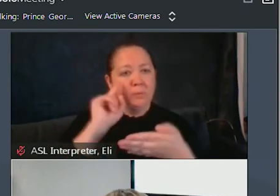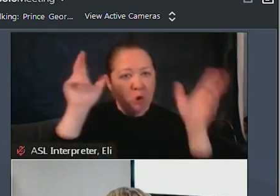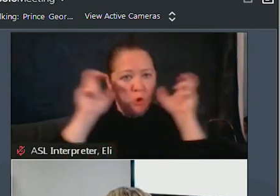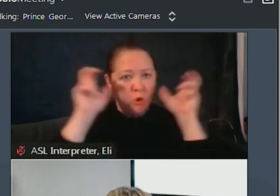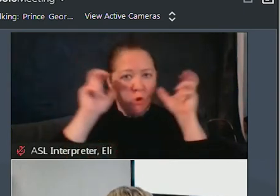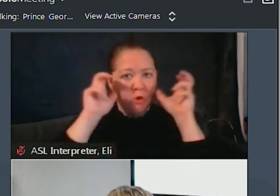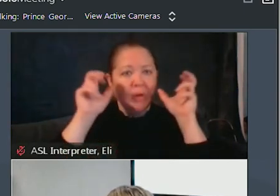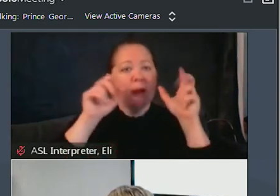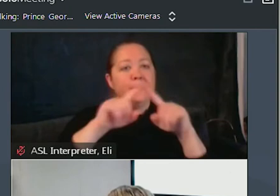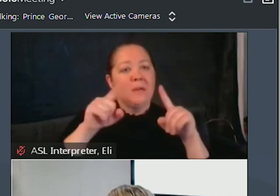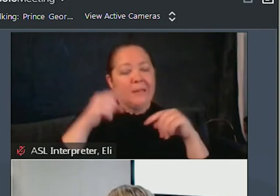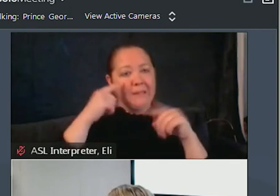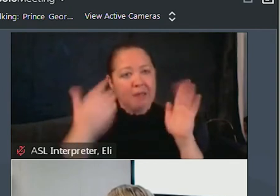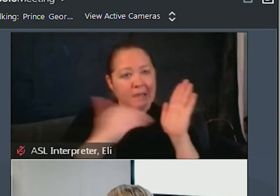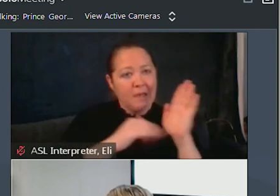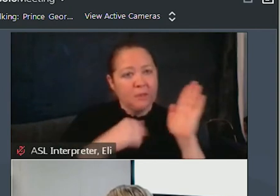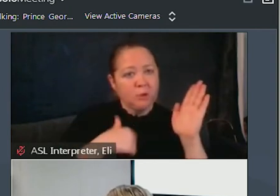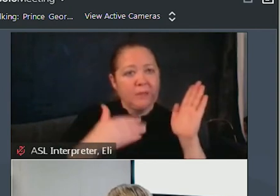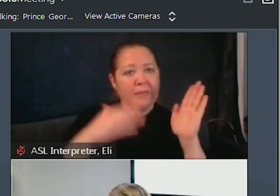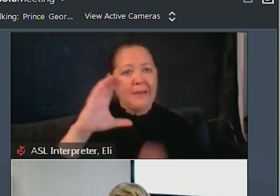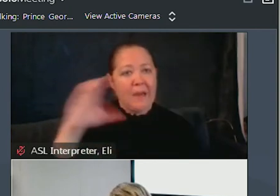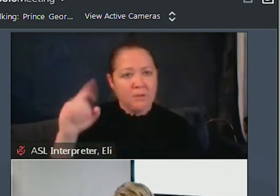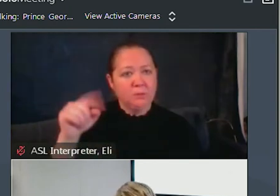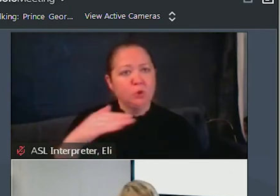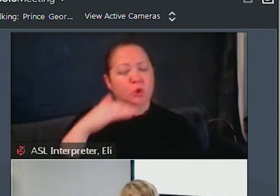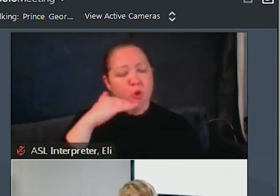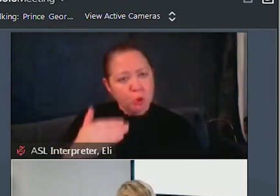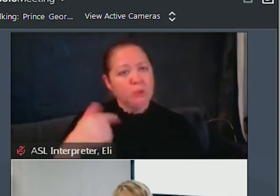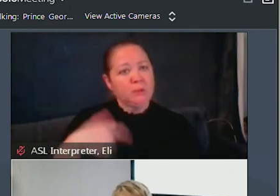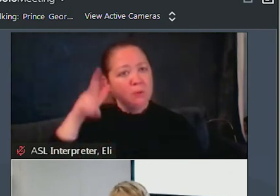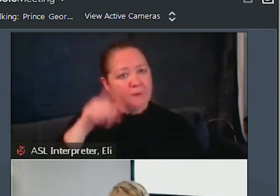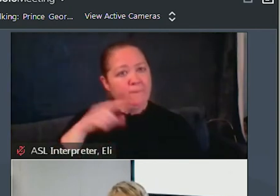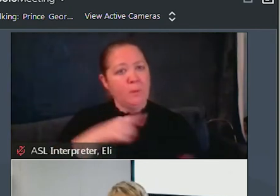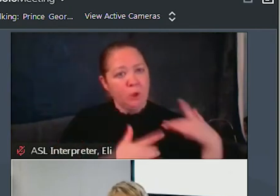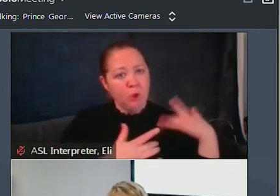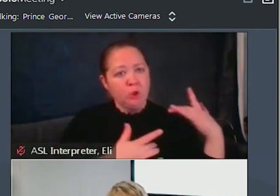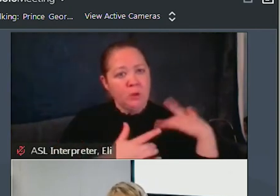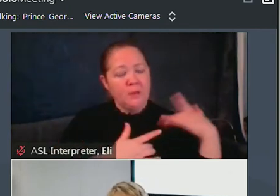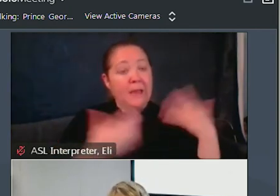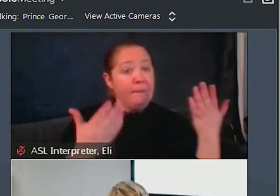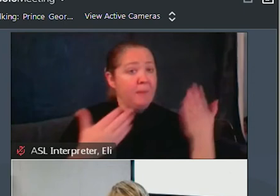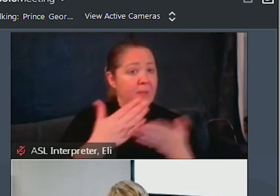some of the concerns that are being raised and it may, they may be hearing from some of you for the very first time.